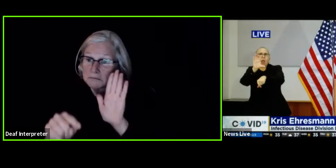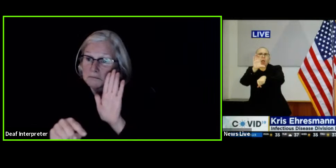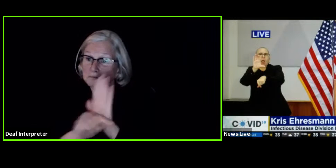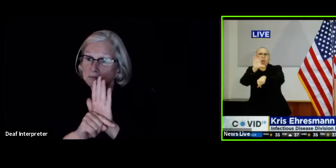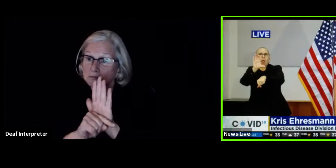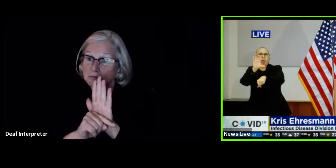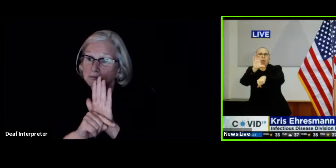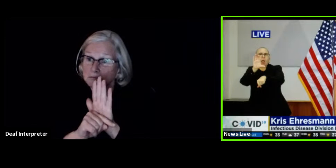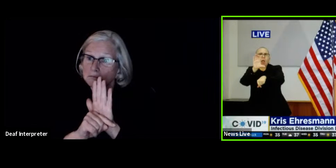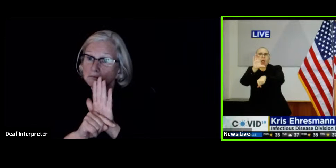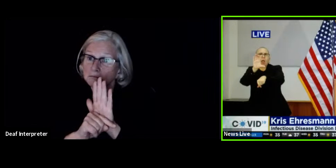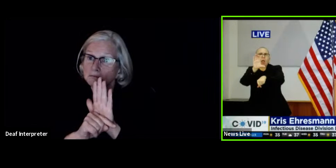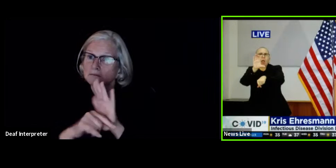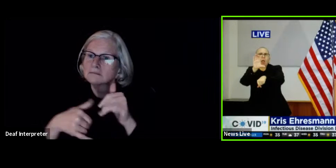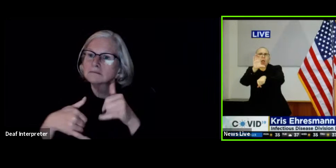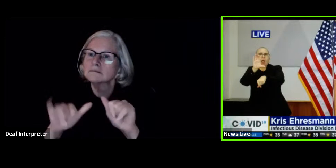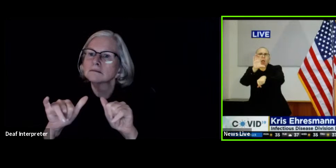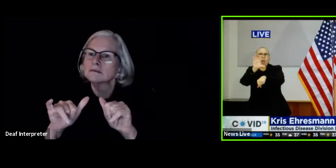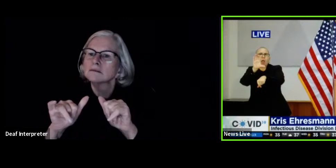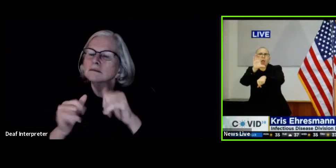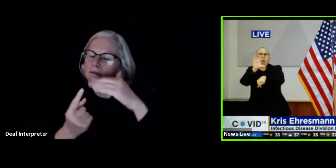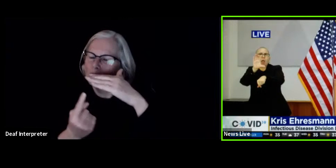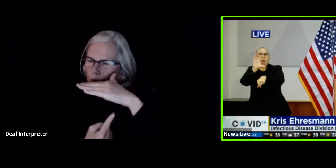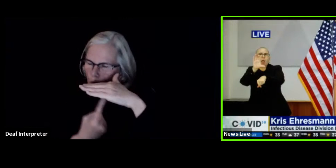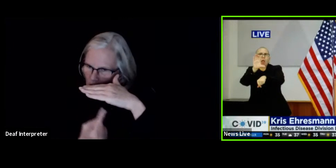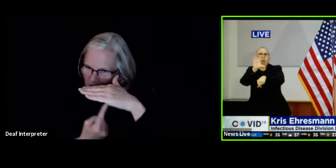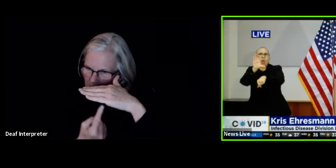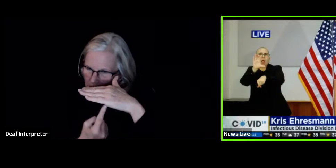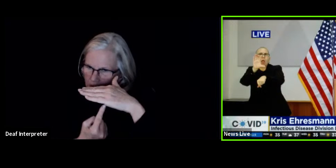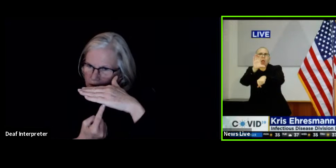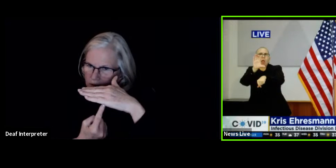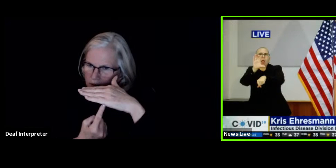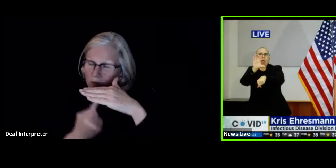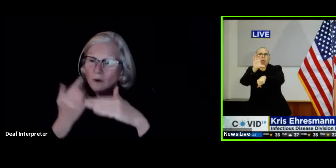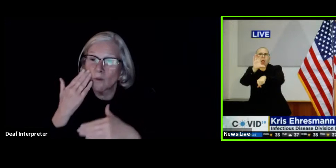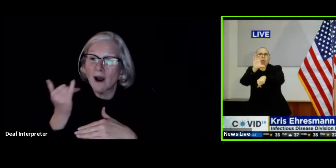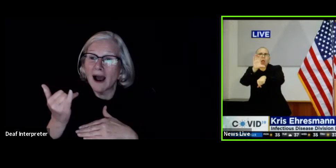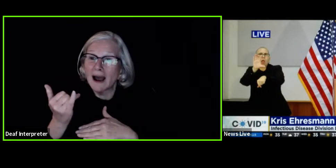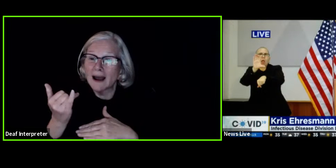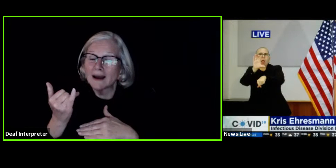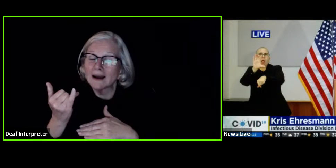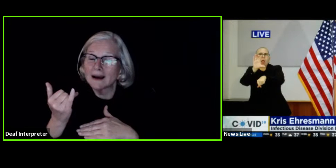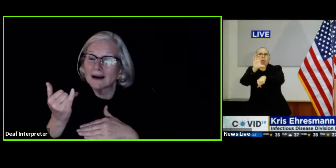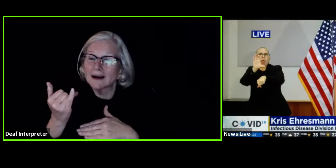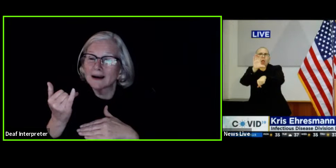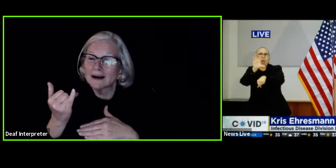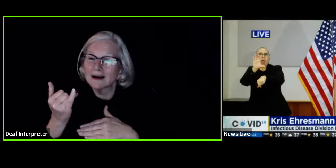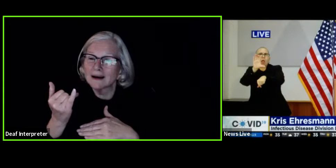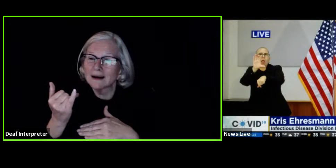YOU STILL NEED TO STAY IN QUARANTINE. AND THE REASON FOR THAT IS AS WE'VE TALKED ABOUT IS THAT THE QUARANTINE -- OR